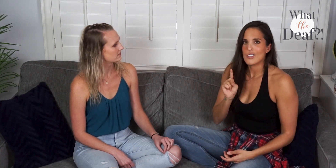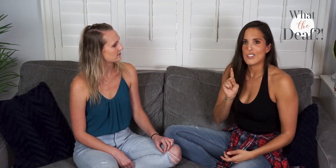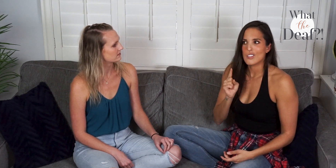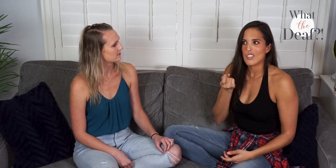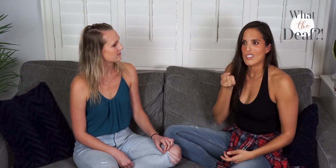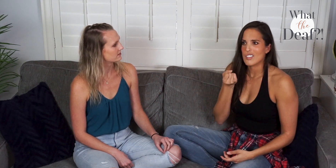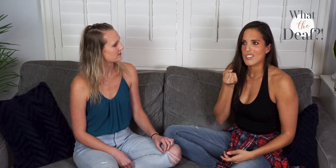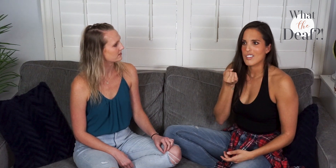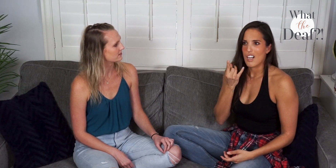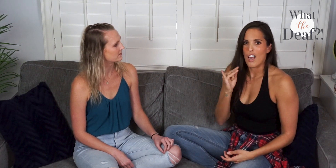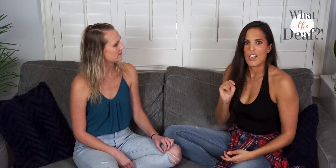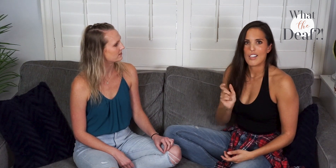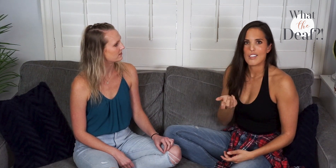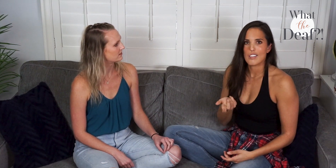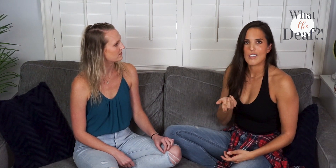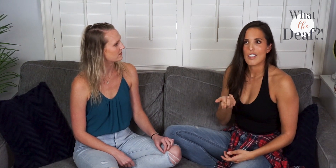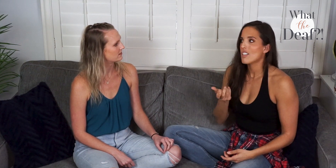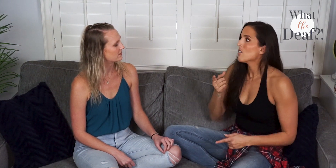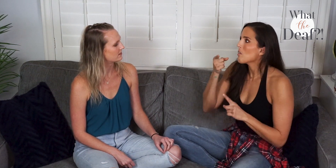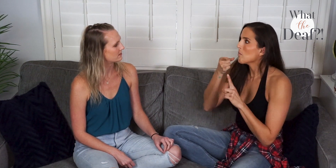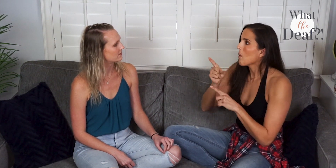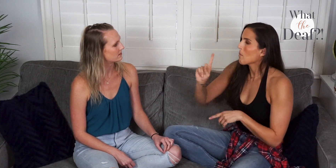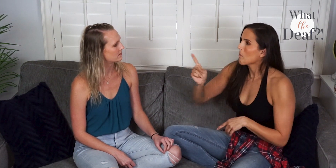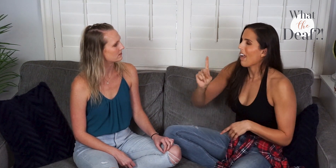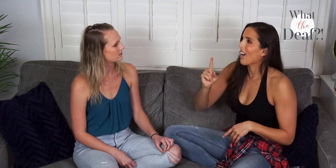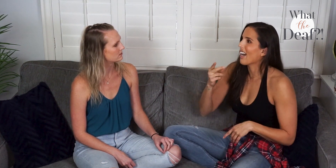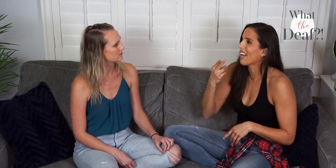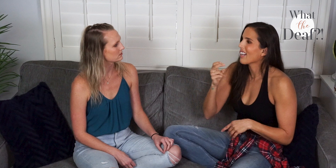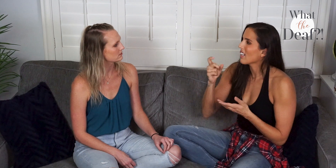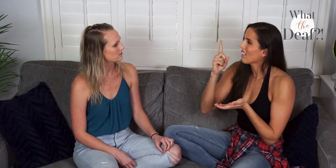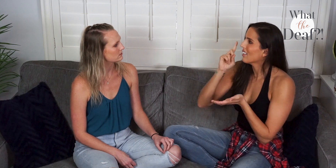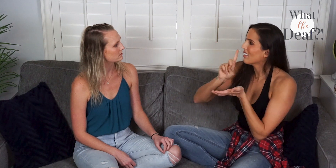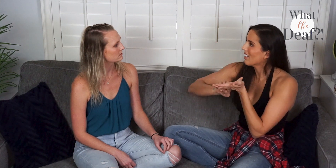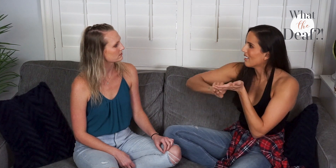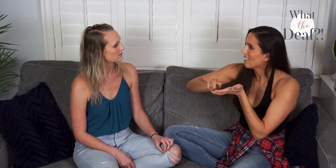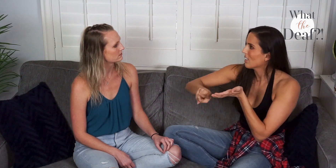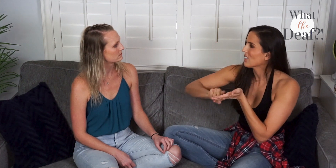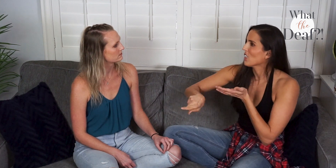And he just got it to the point where he researched.